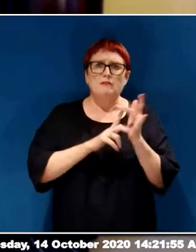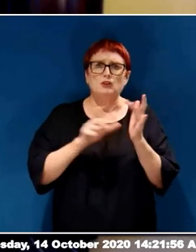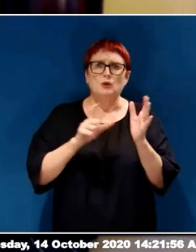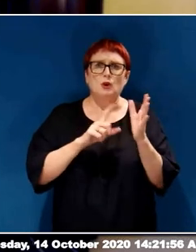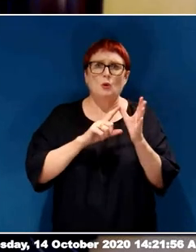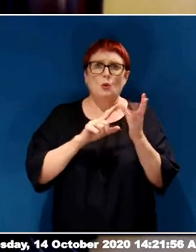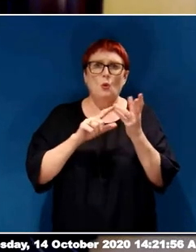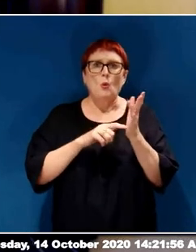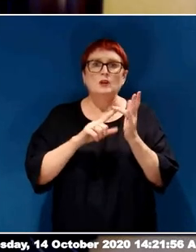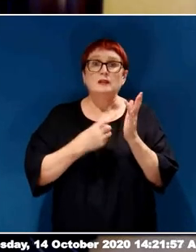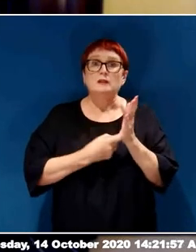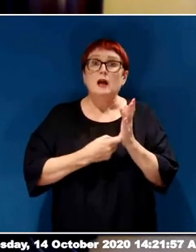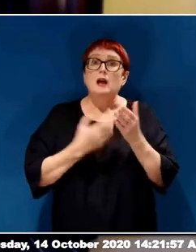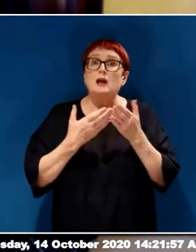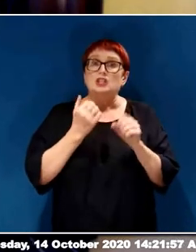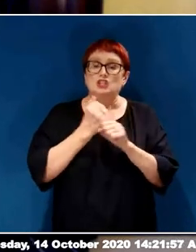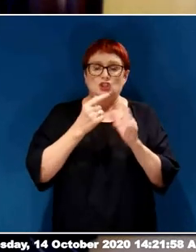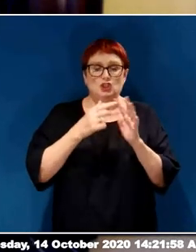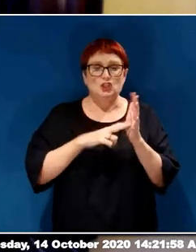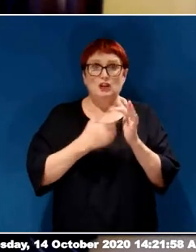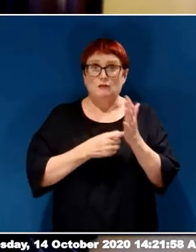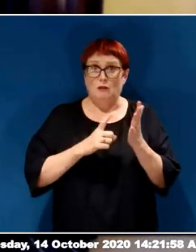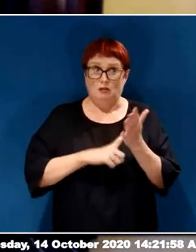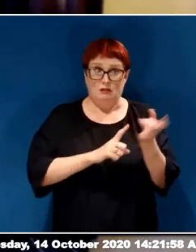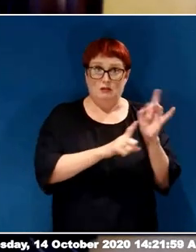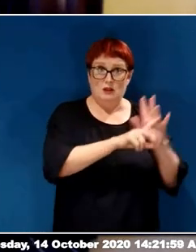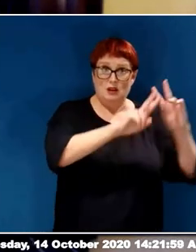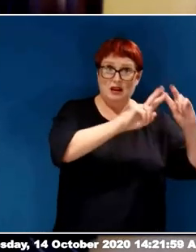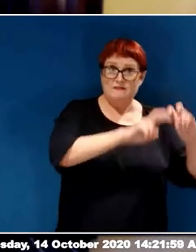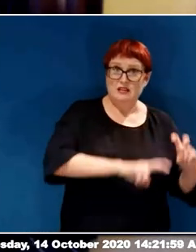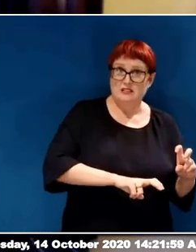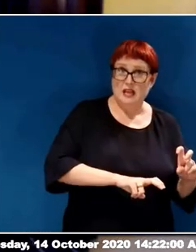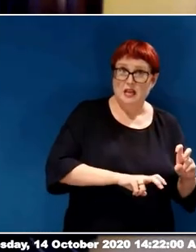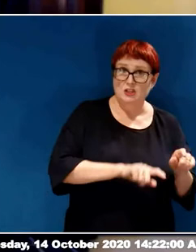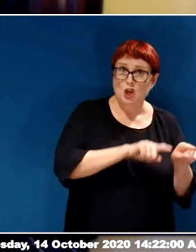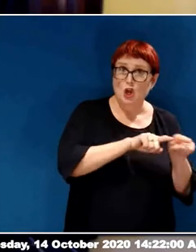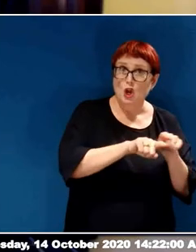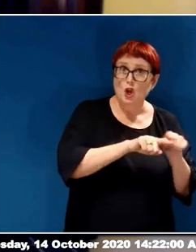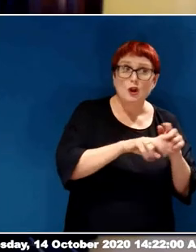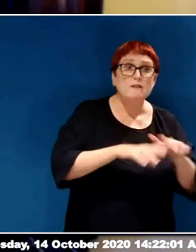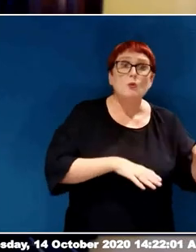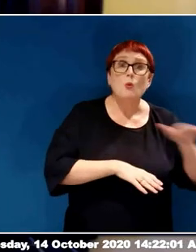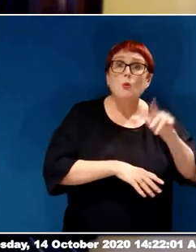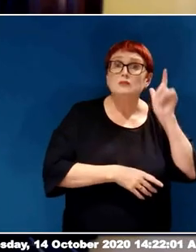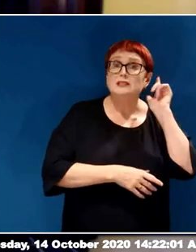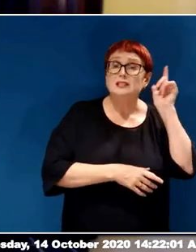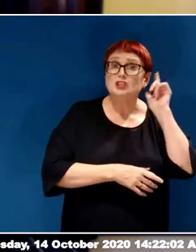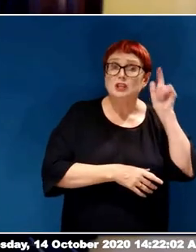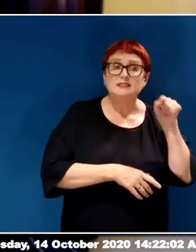who found with regard to those three specific focus areas I mentioned